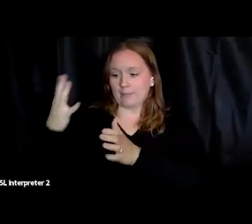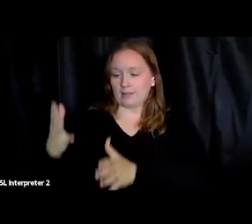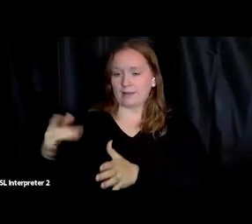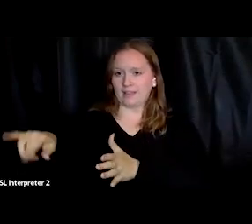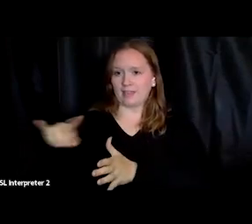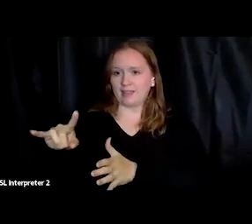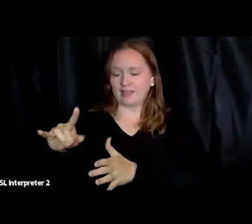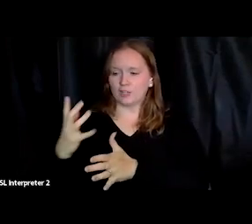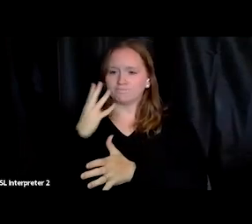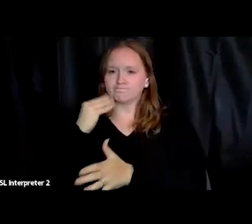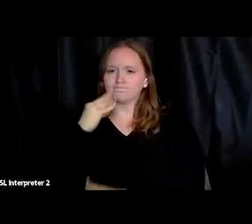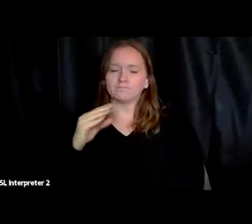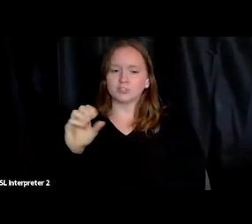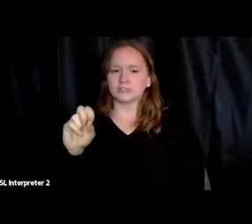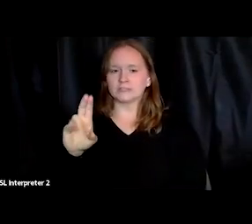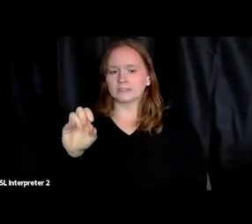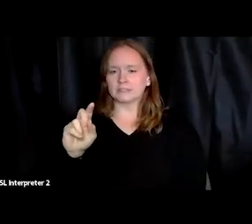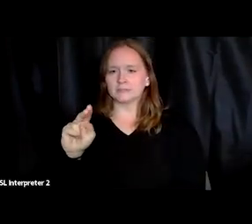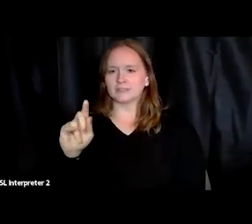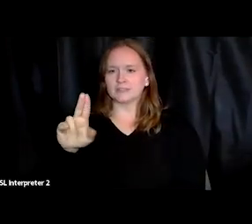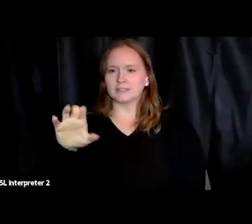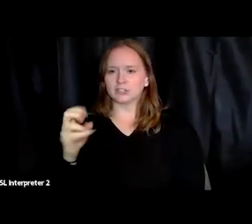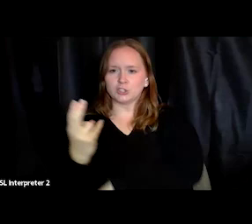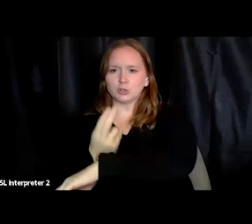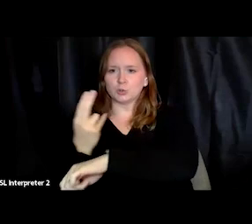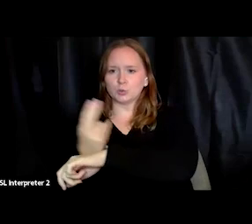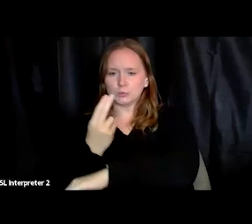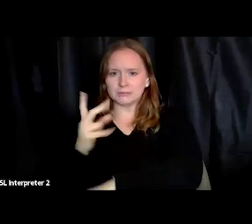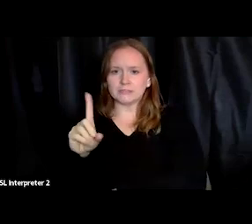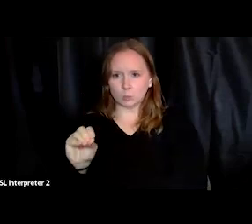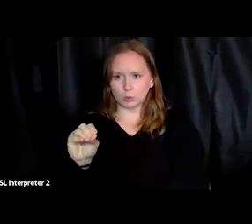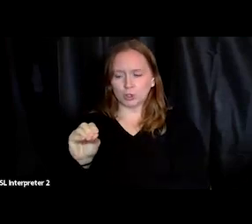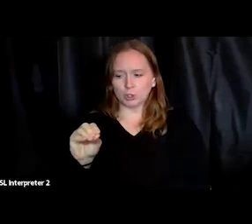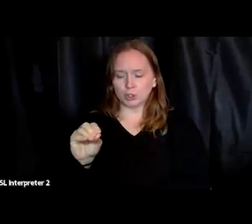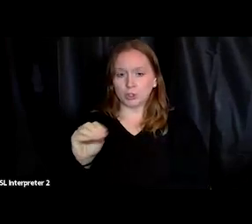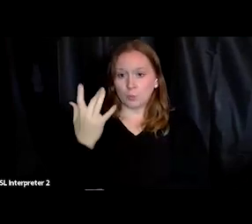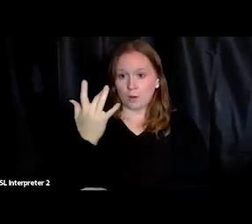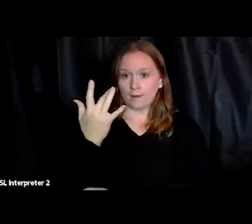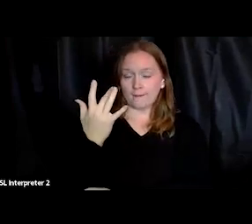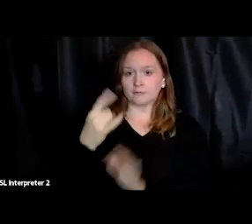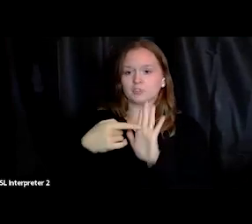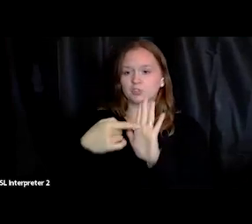that this person's substance use is not the cause of their disability.